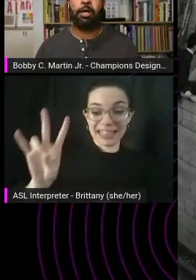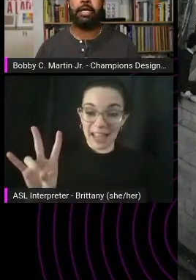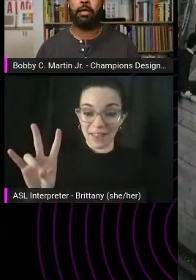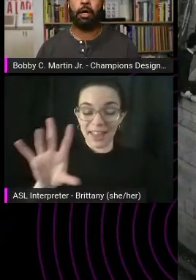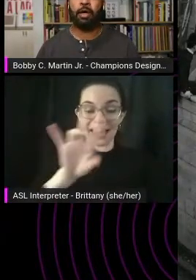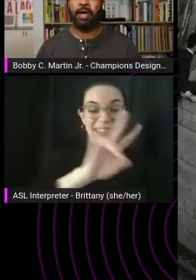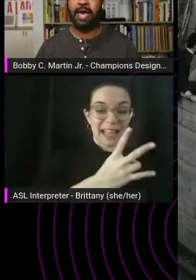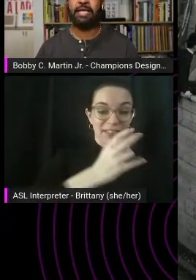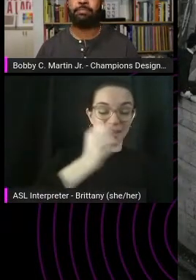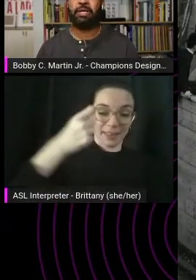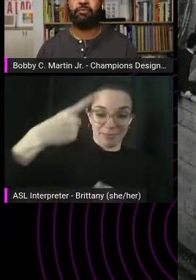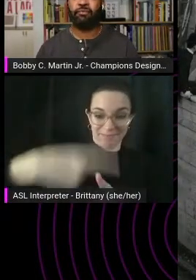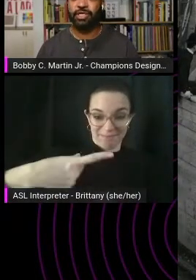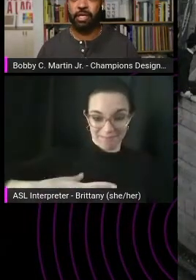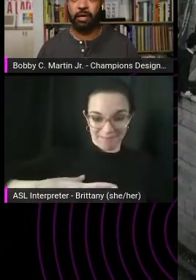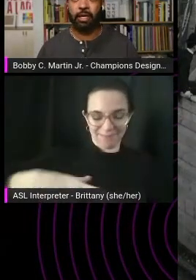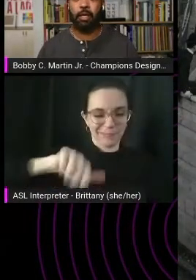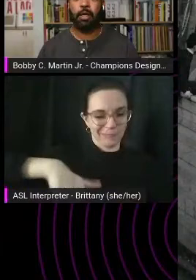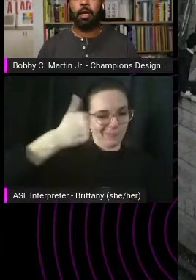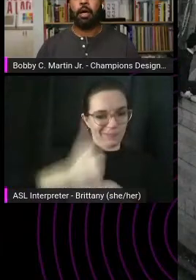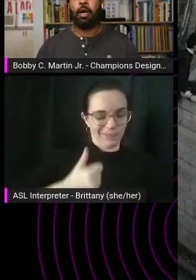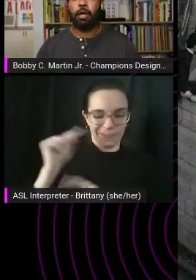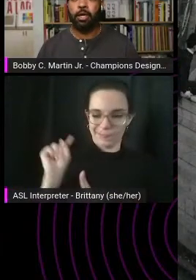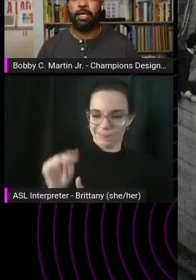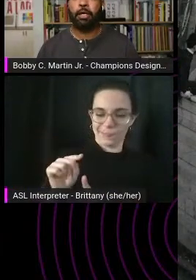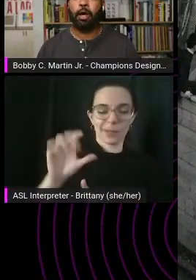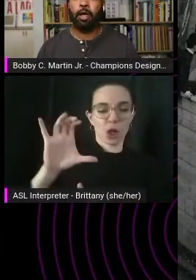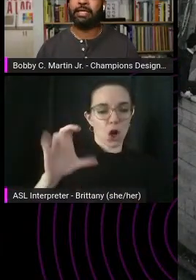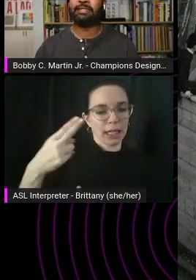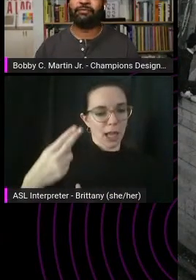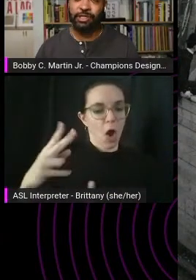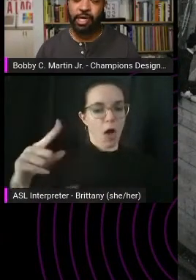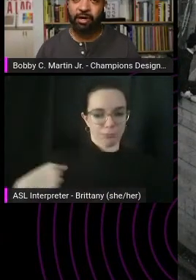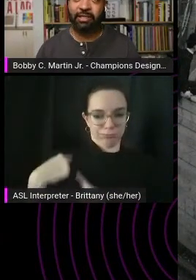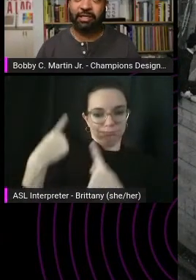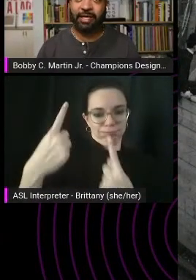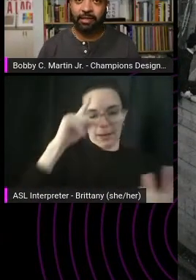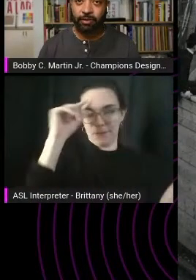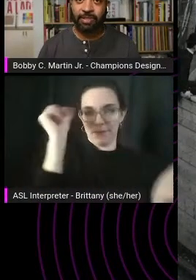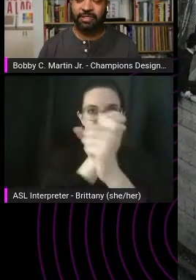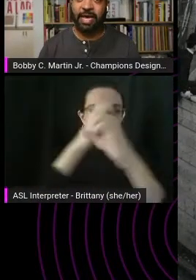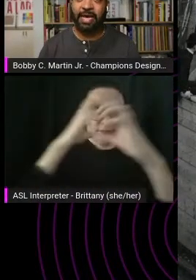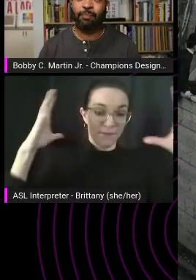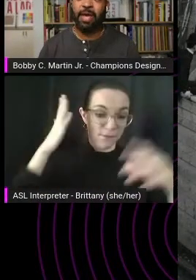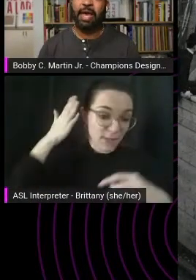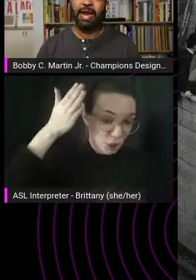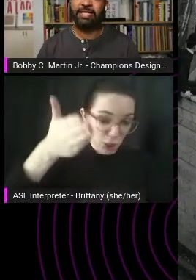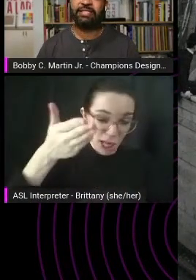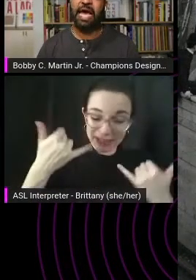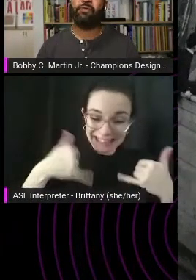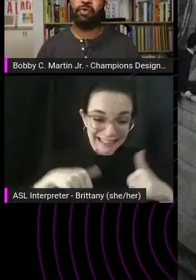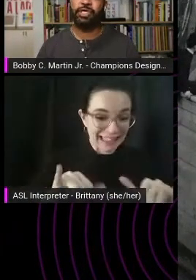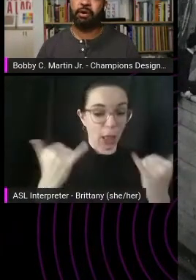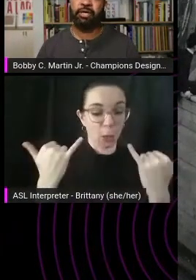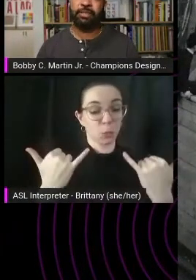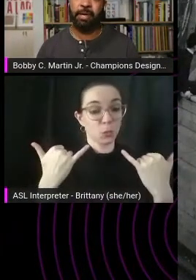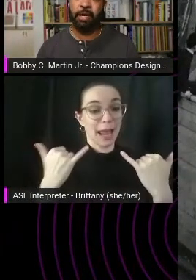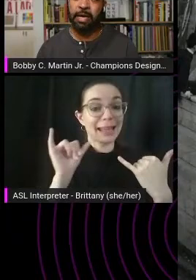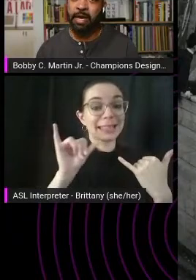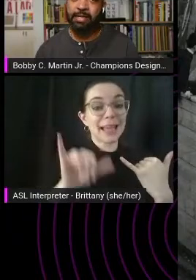Carnegie Hall has been visionary. Carnegie Hall is a visionary to this day. And it's that visionary spirit